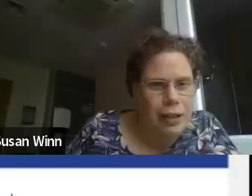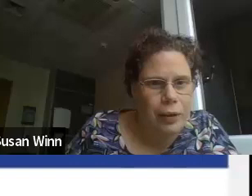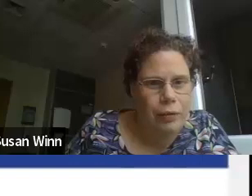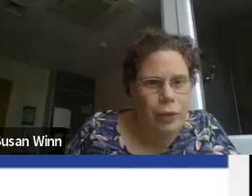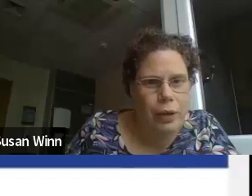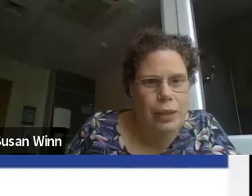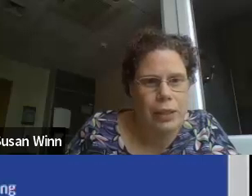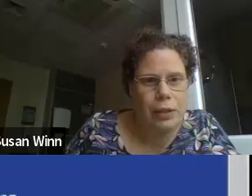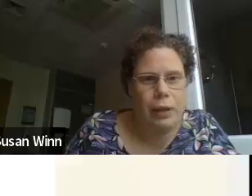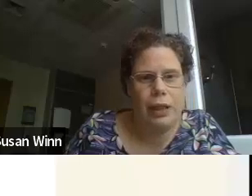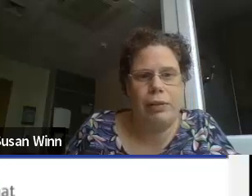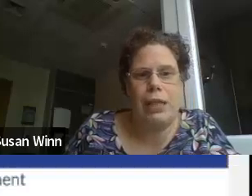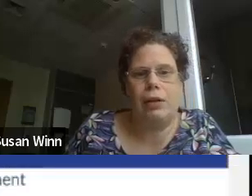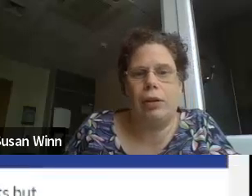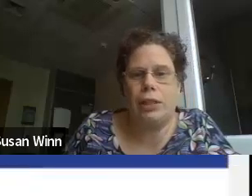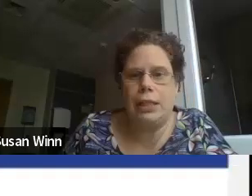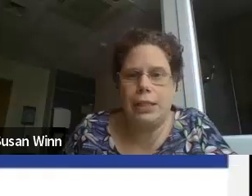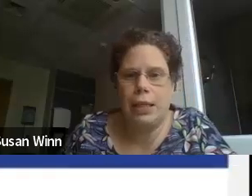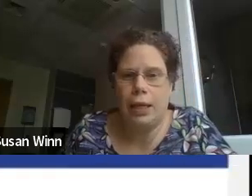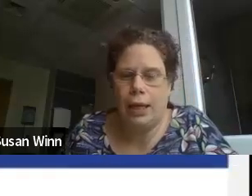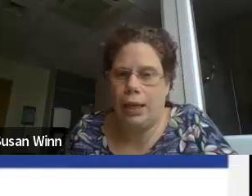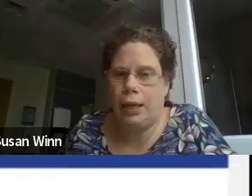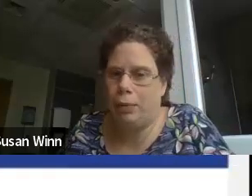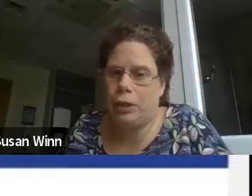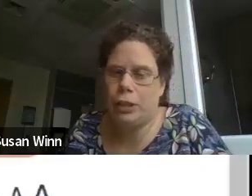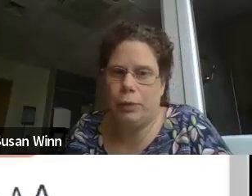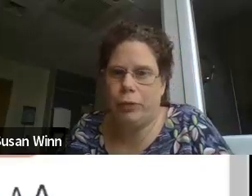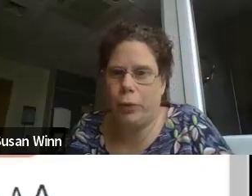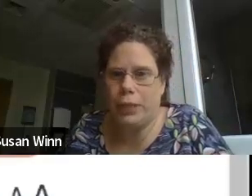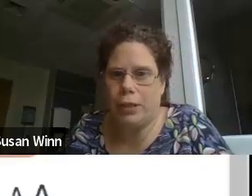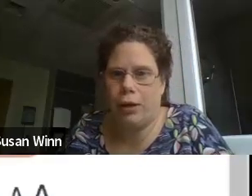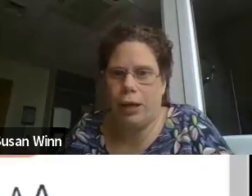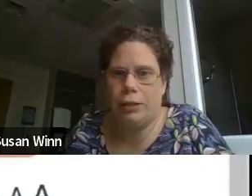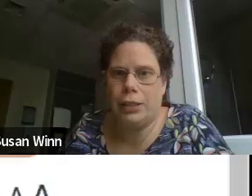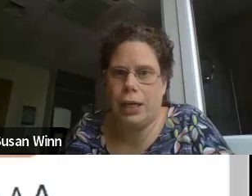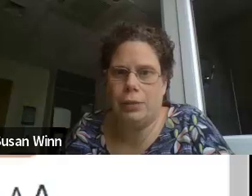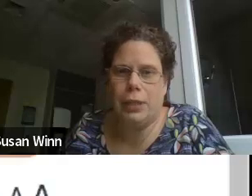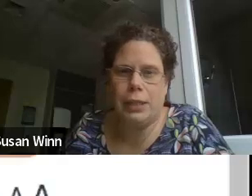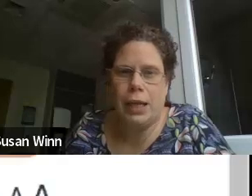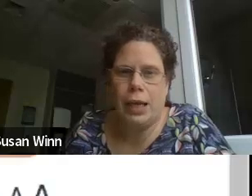So if we go into hearing technologies, just before we start,I'd like to thank